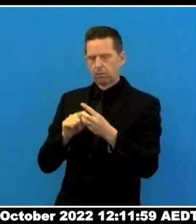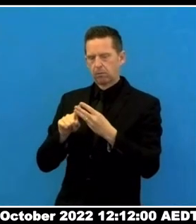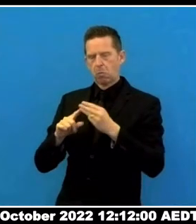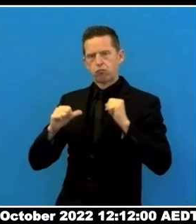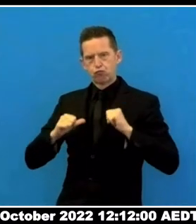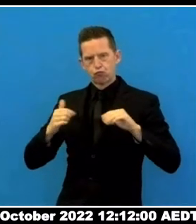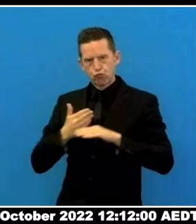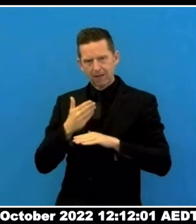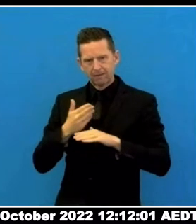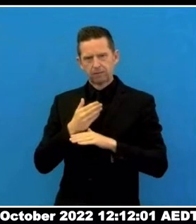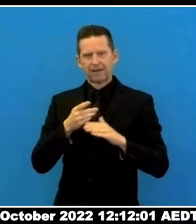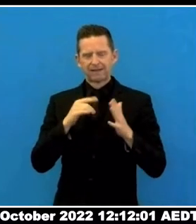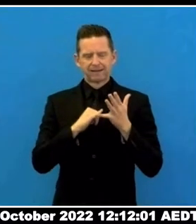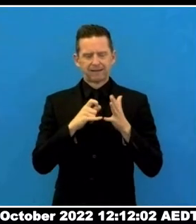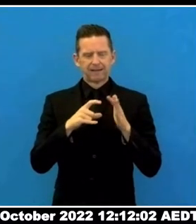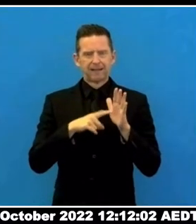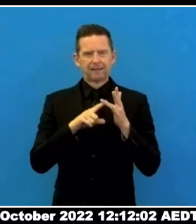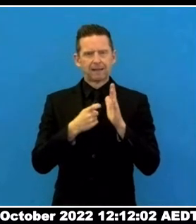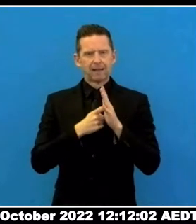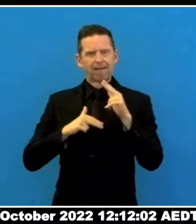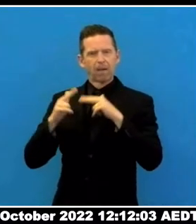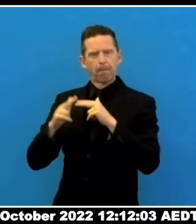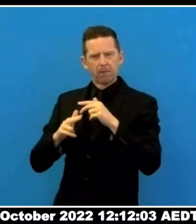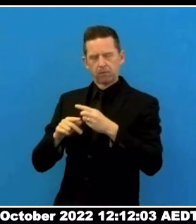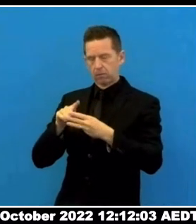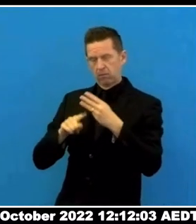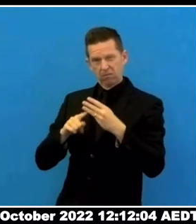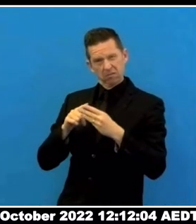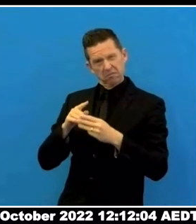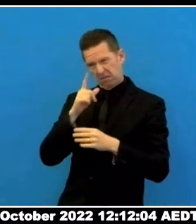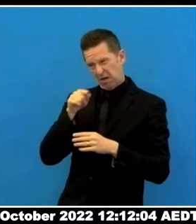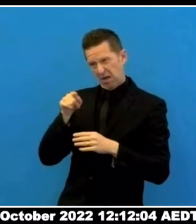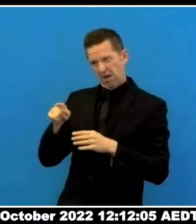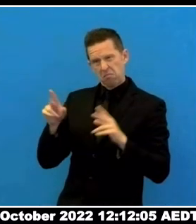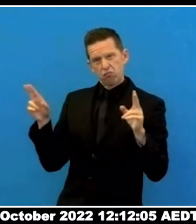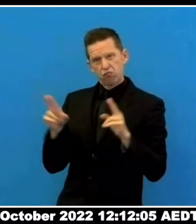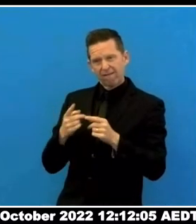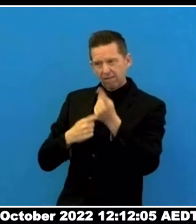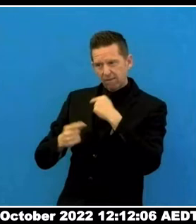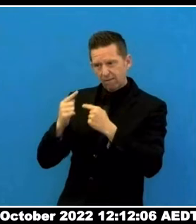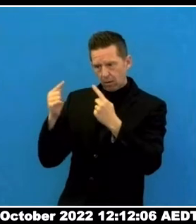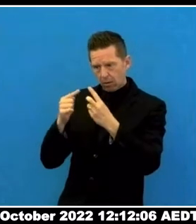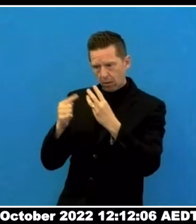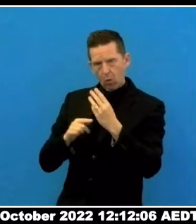Can I ask you just to briefly outline with respect to each of those areas what Foundation House does?